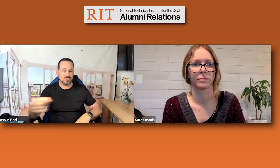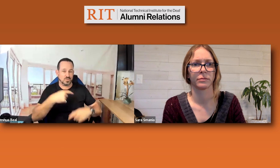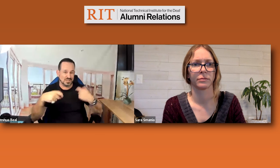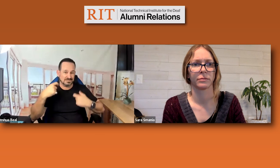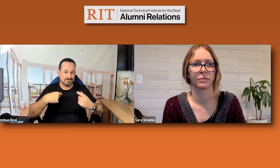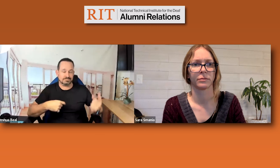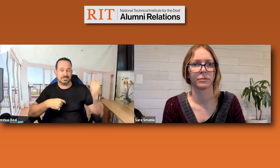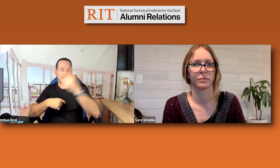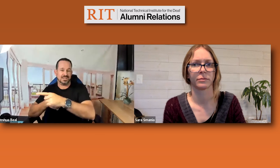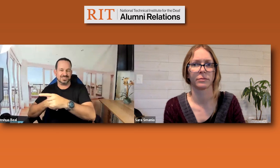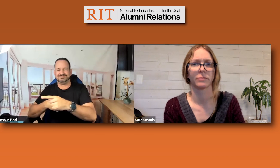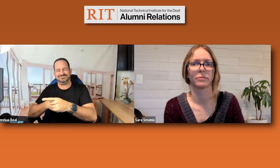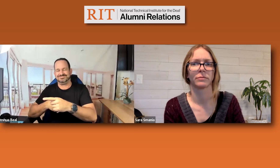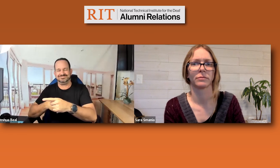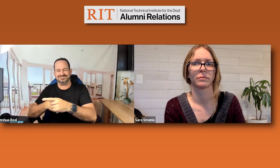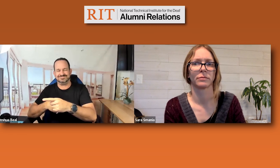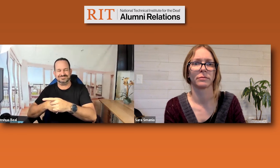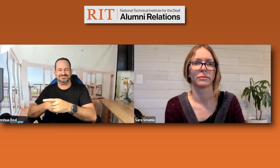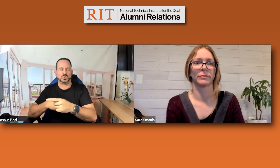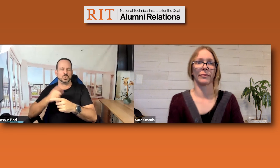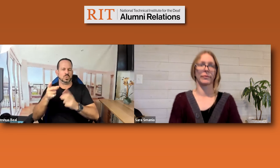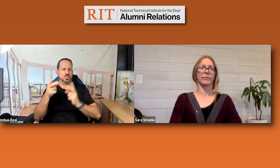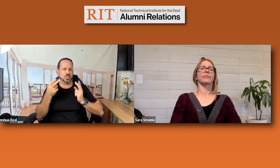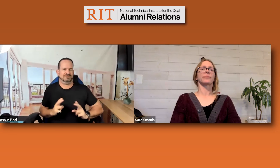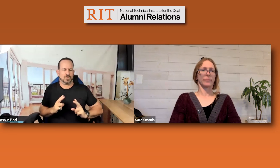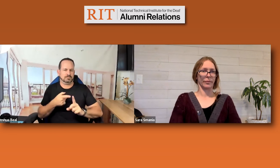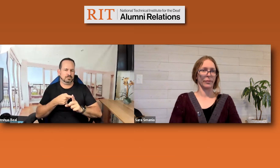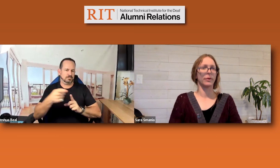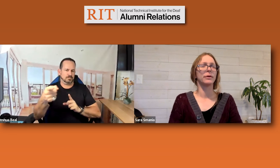certain workout clothes, then maybe because that would be considered a uniform.